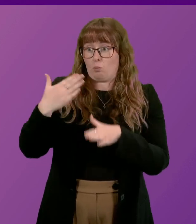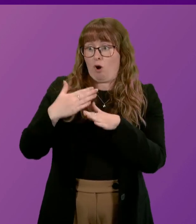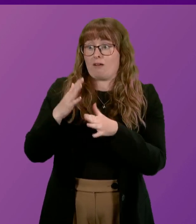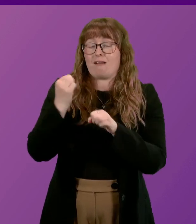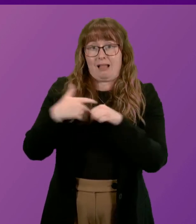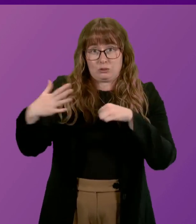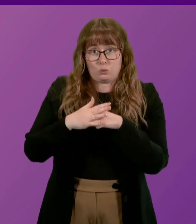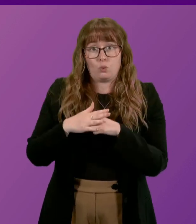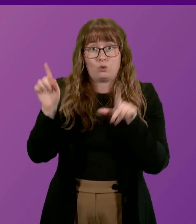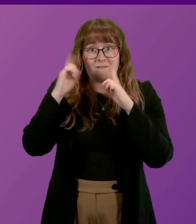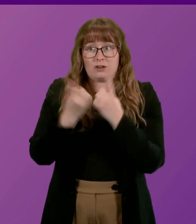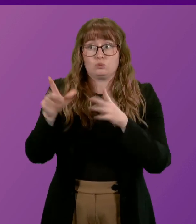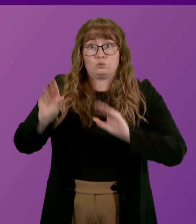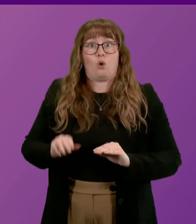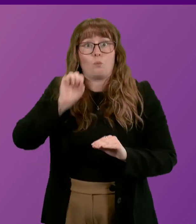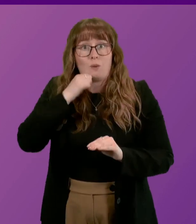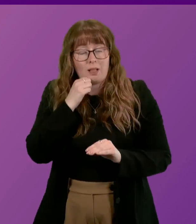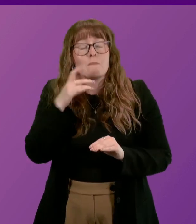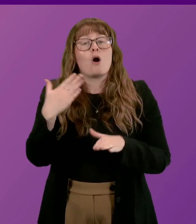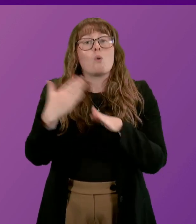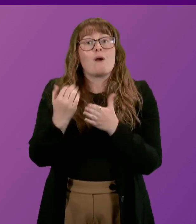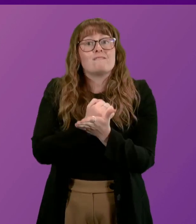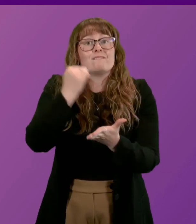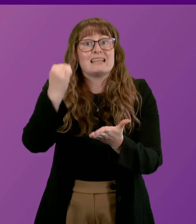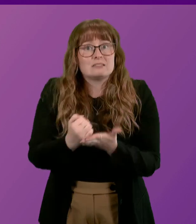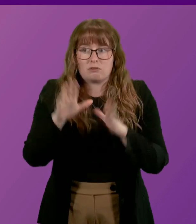a new post are being hampered by the fact that her work visa expires in October next